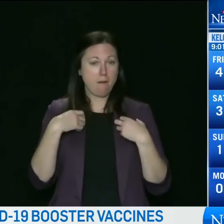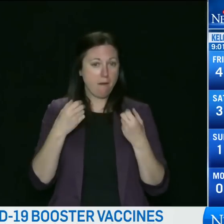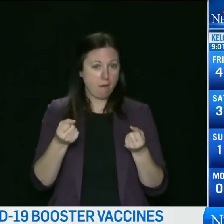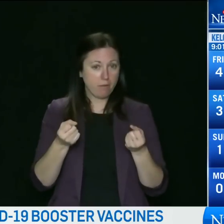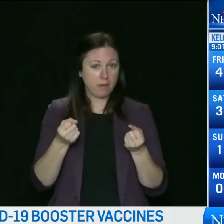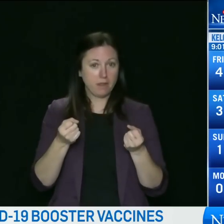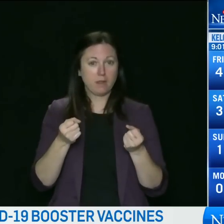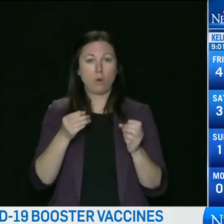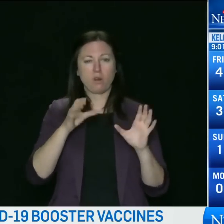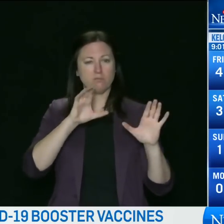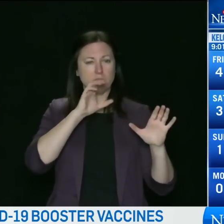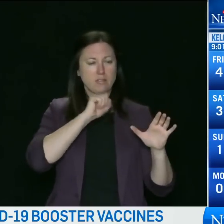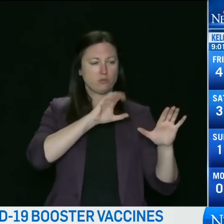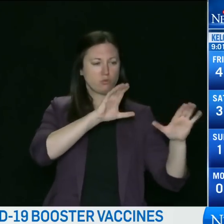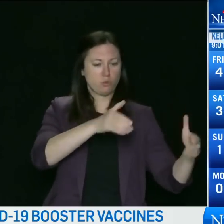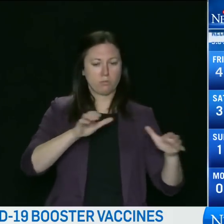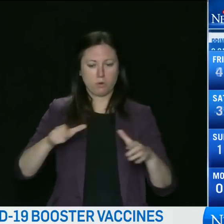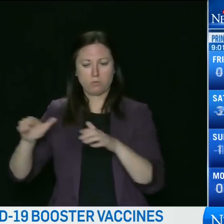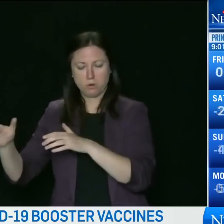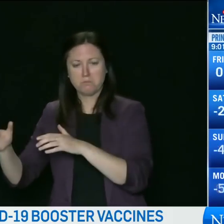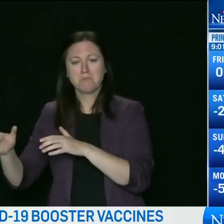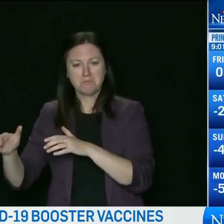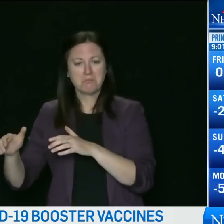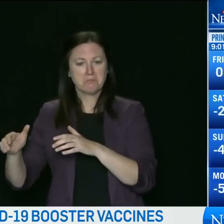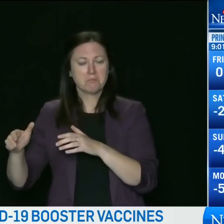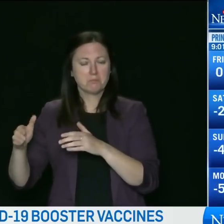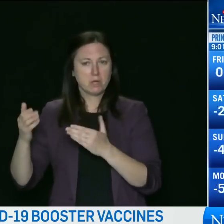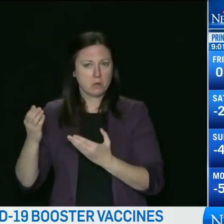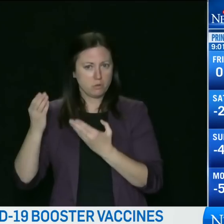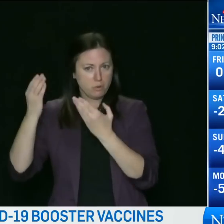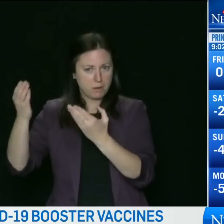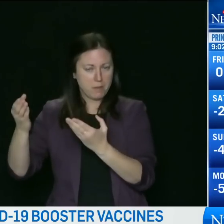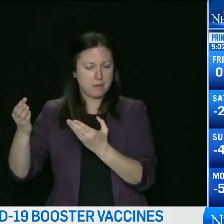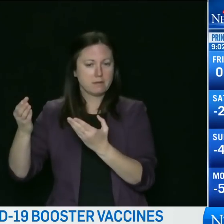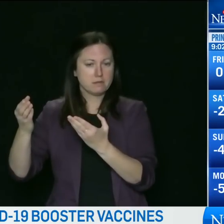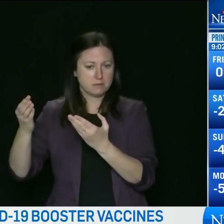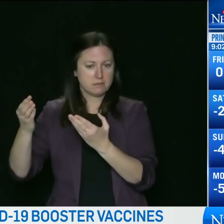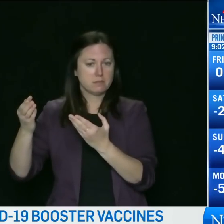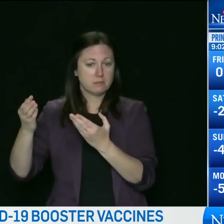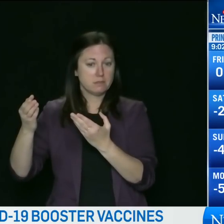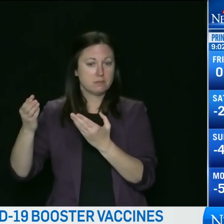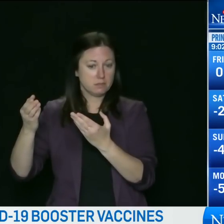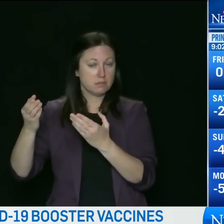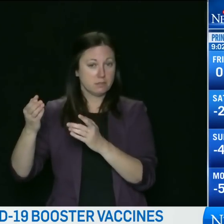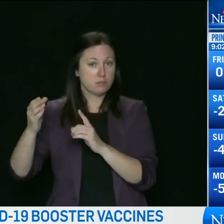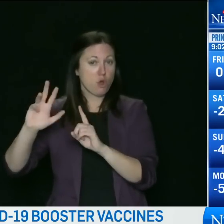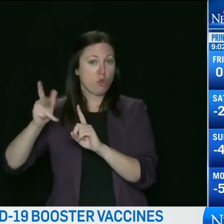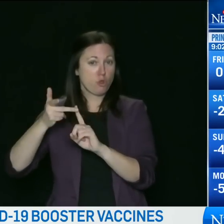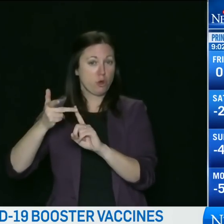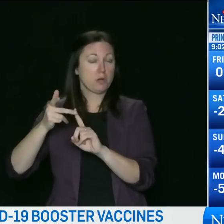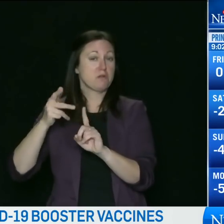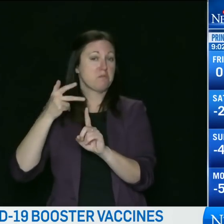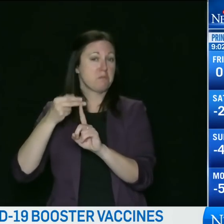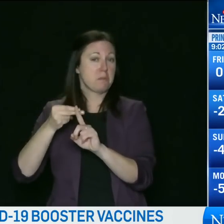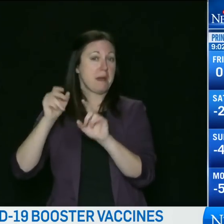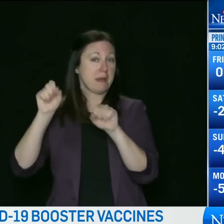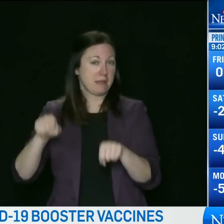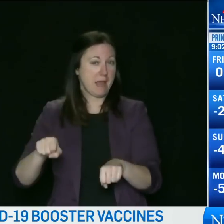MORE THE MOST PART, HEALTHY ADULTS 18 TO 29 OR 30 TO 49,LED